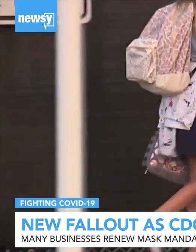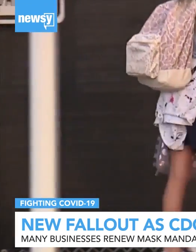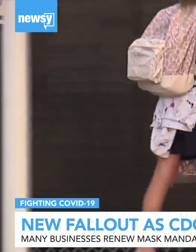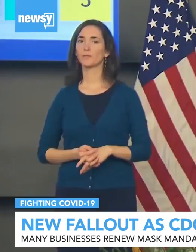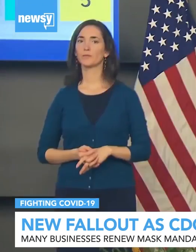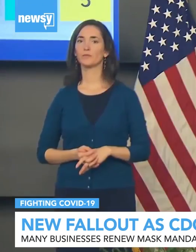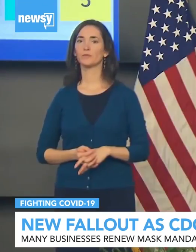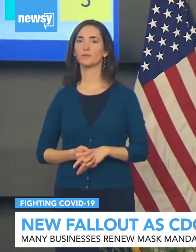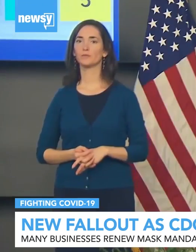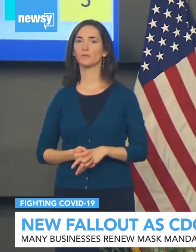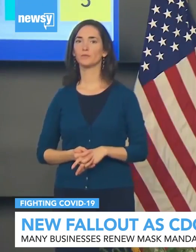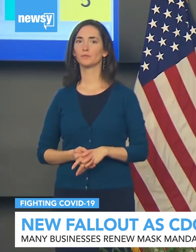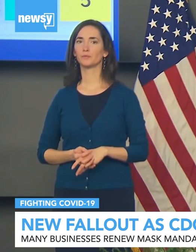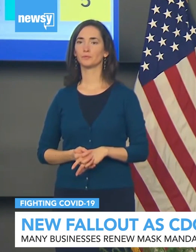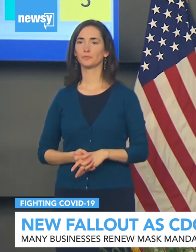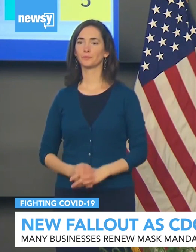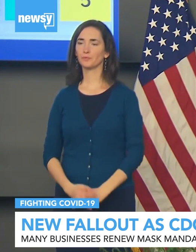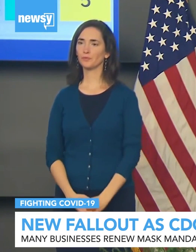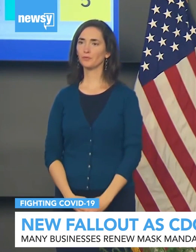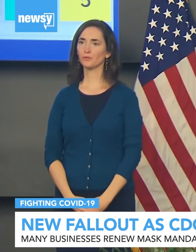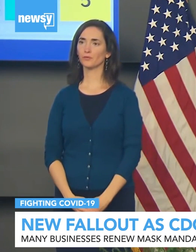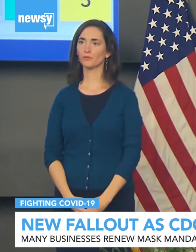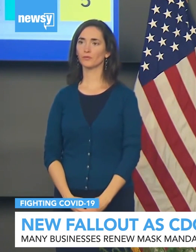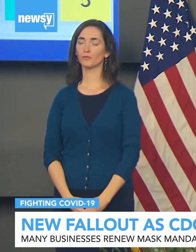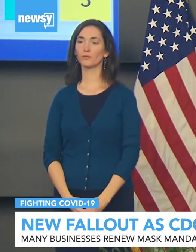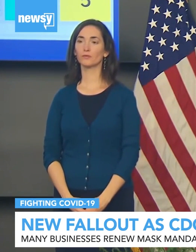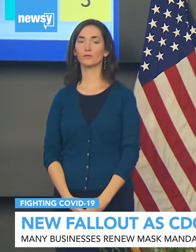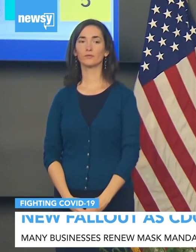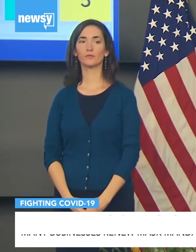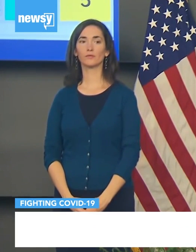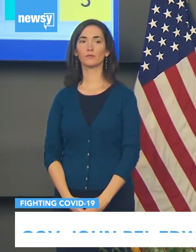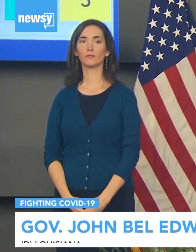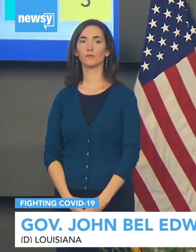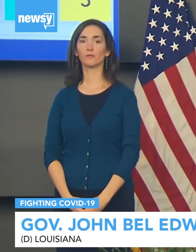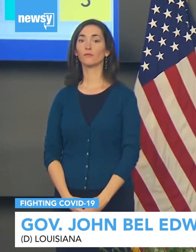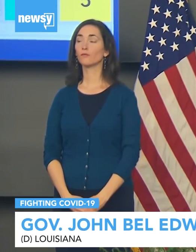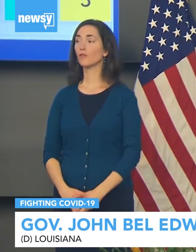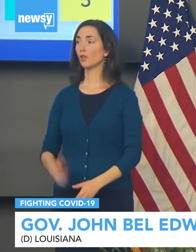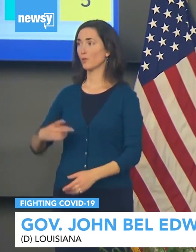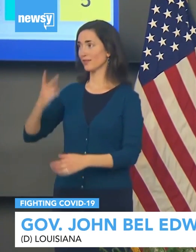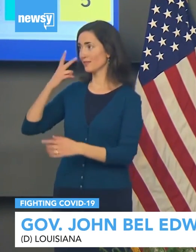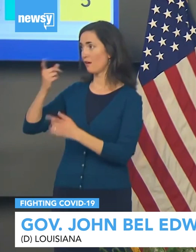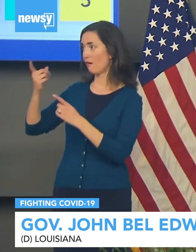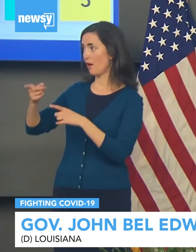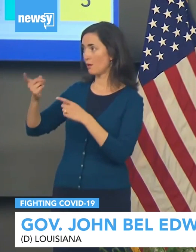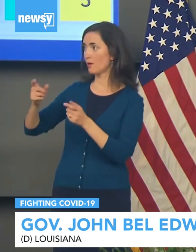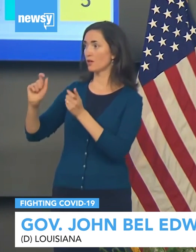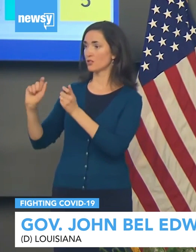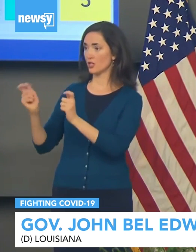in Louisiana, the governo game changer. I can tell